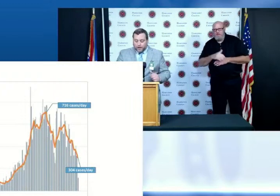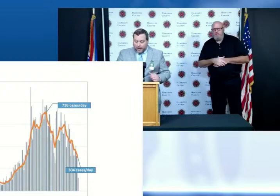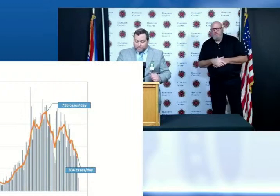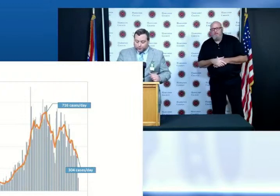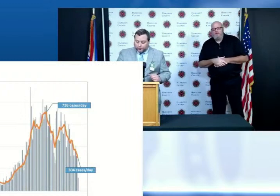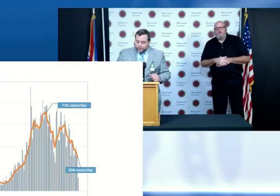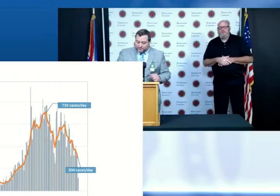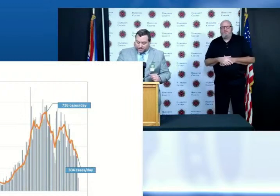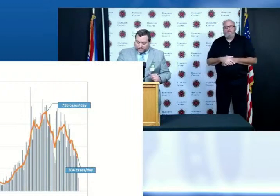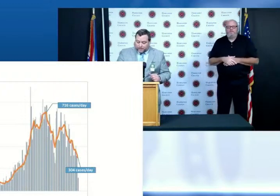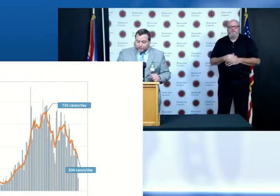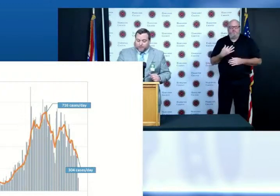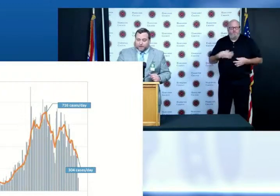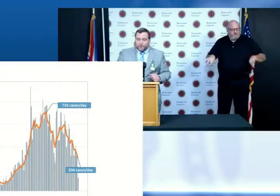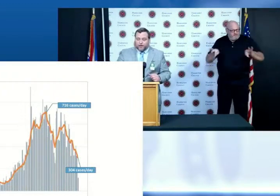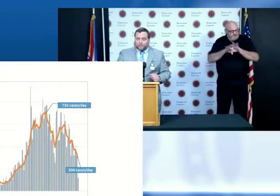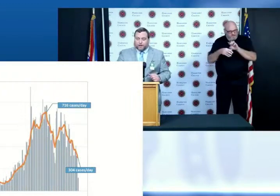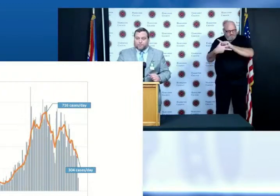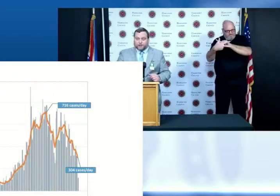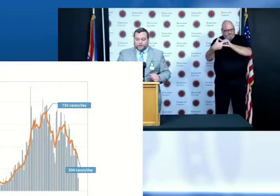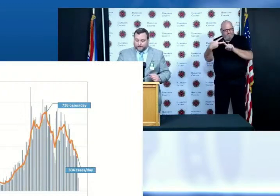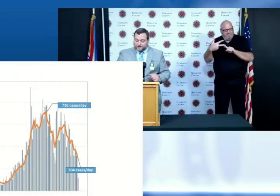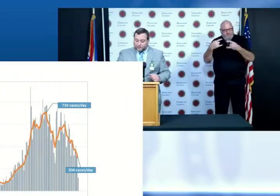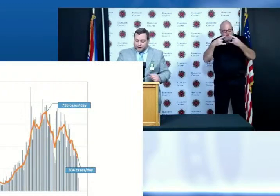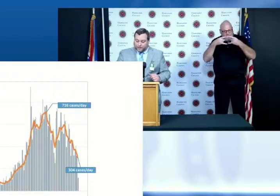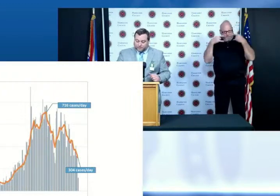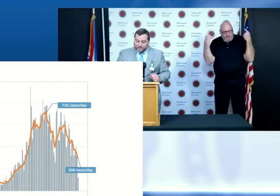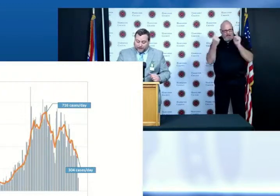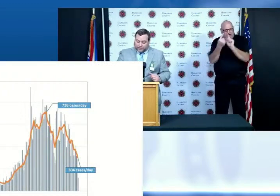I truly want to say thank you I think we have made a big difference here in Hamilton County